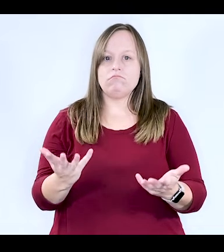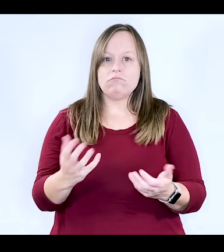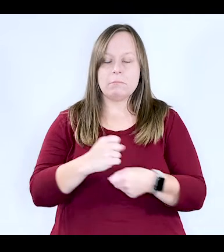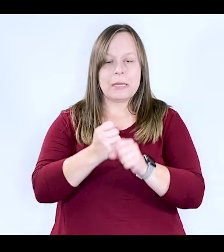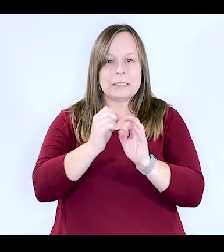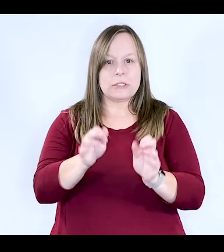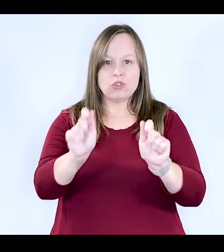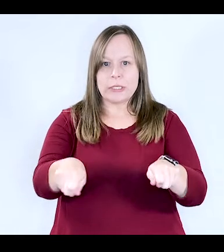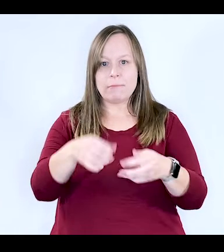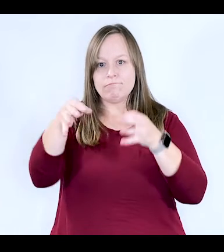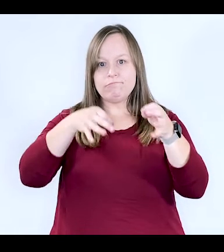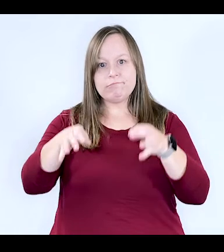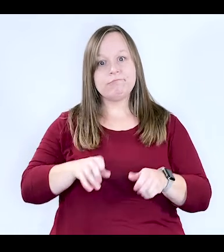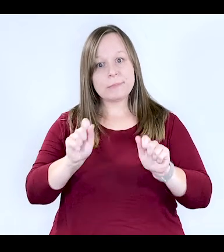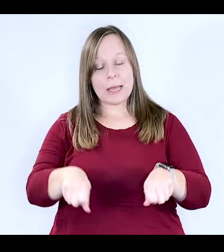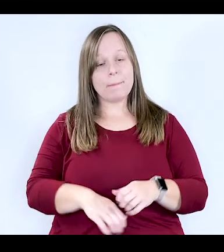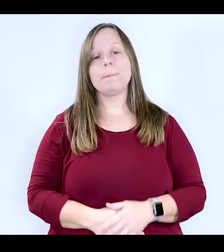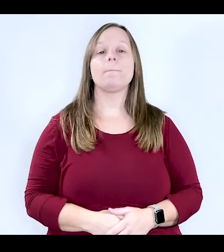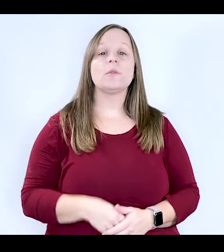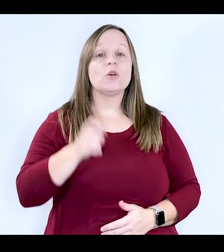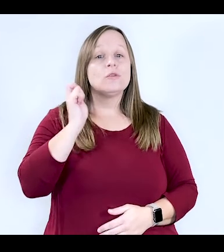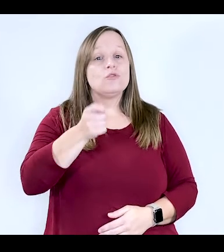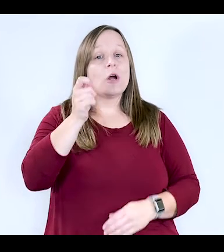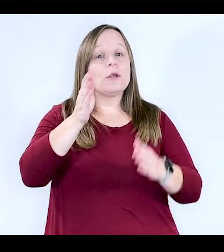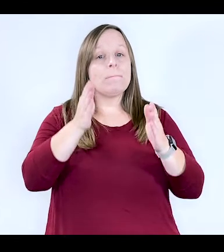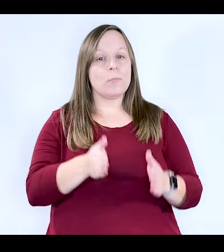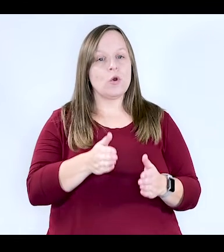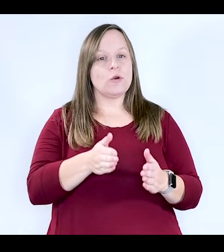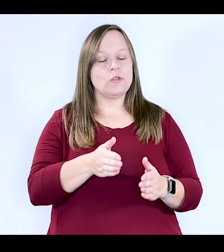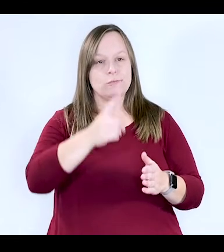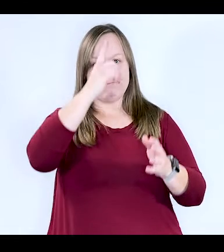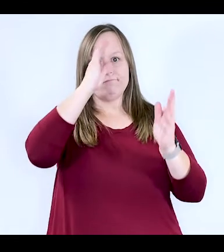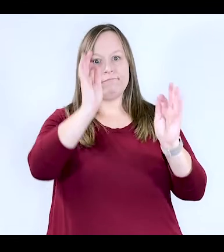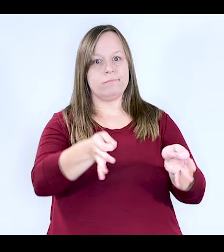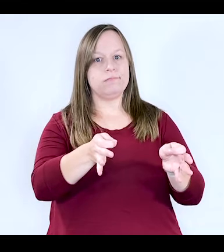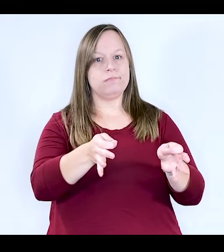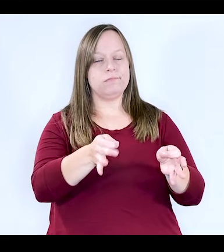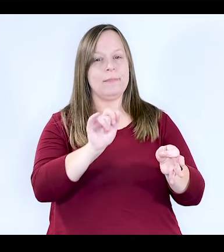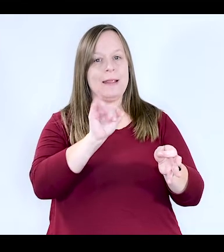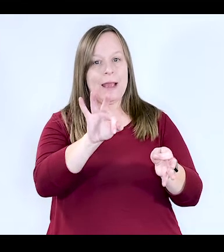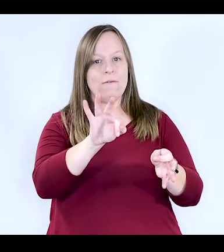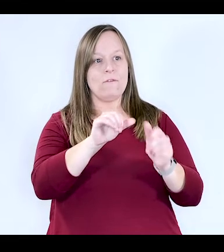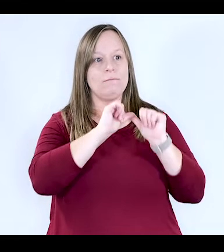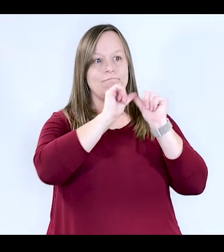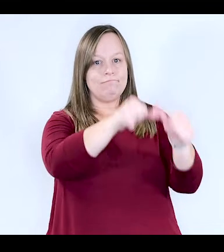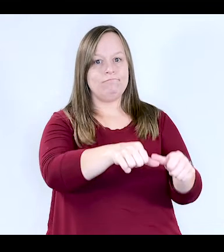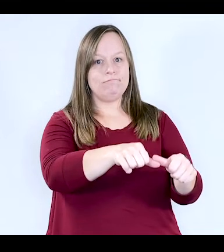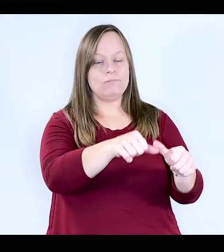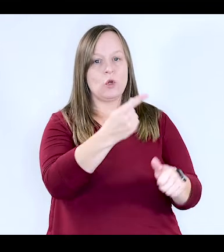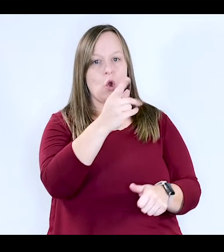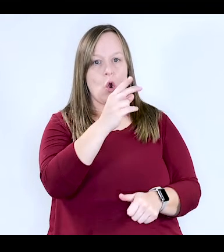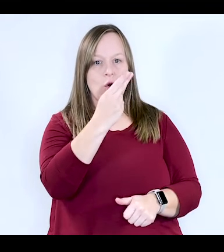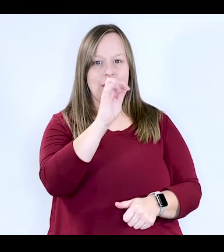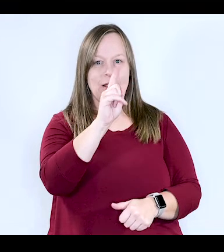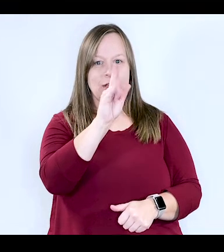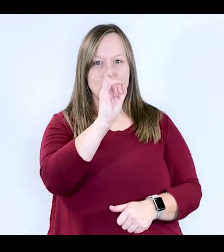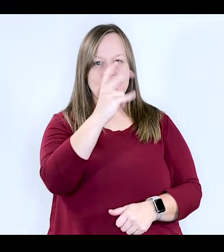your own decisions. The judge is the person who makes the decision about whether to end the guardianship,